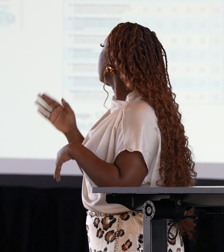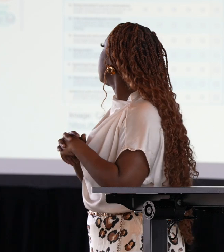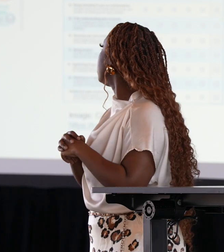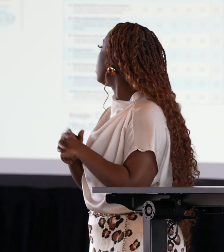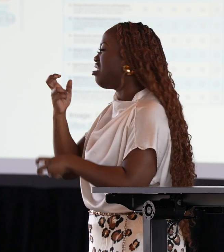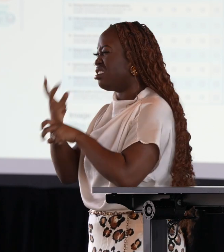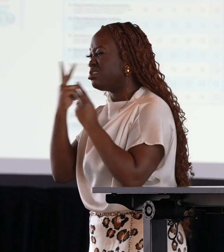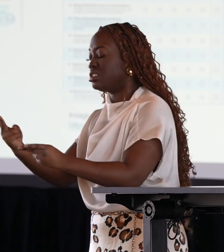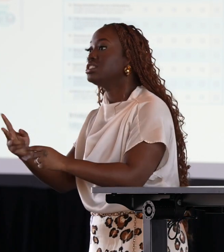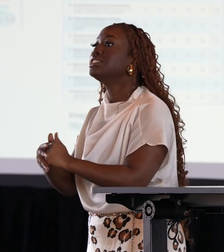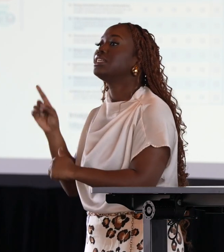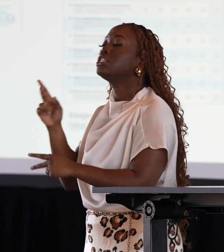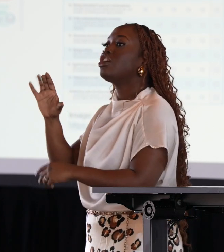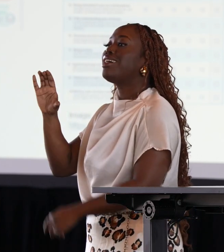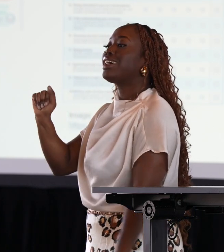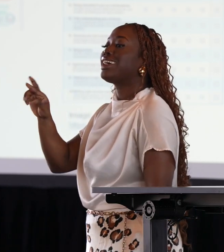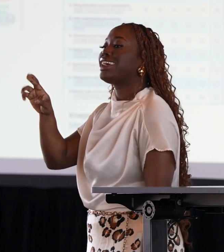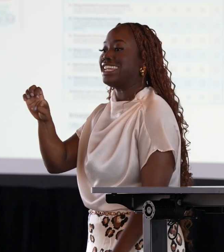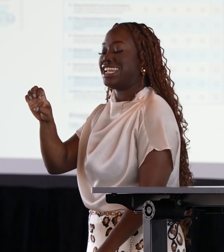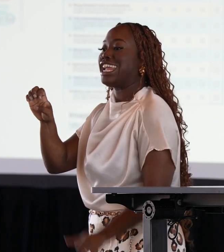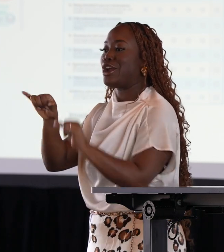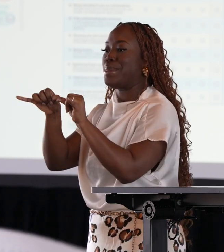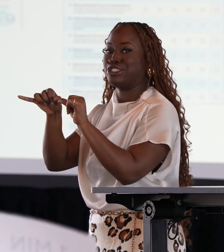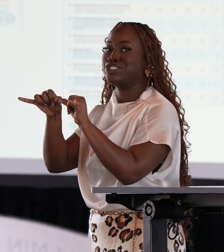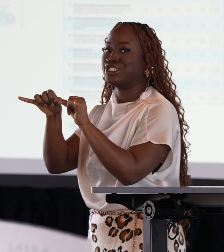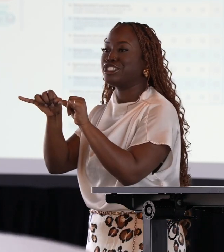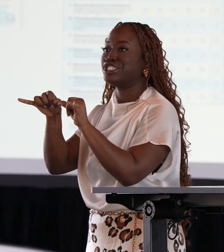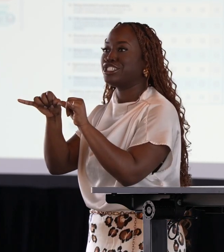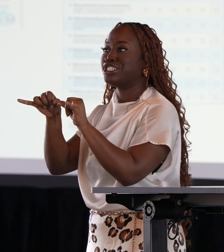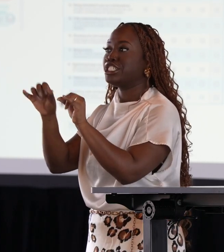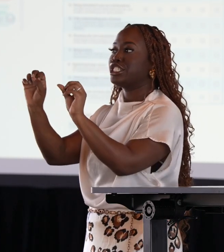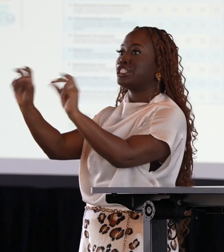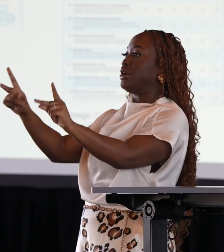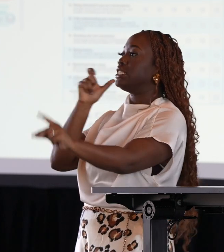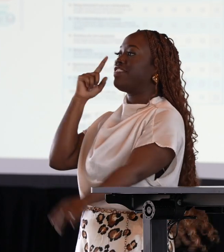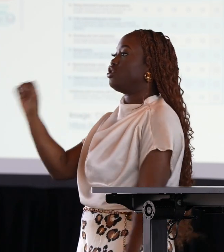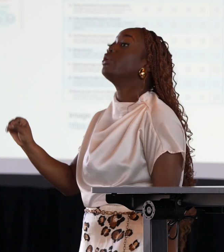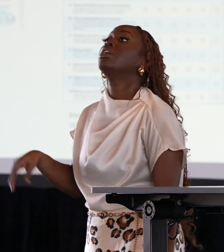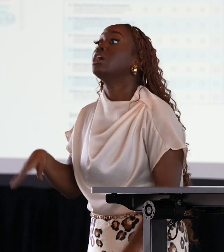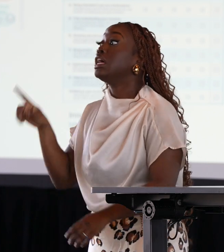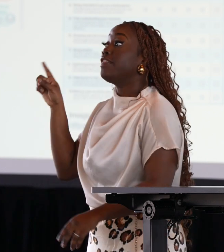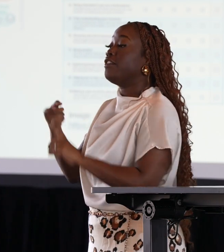see. This is called the care measure. Has anyone heard of the care measure? Okay, didn't think so. This is from the UK, one or